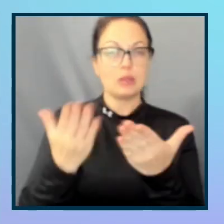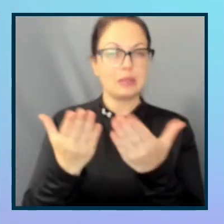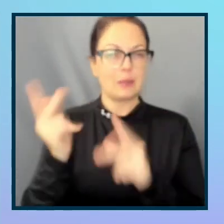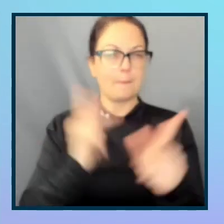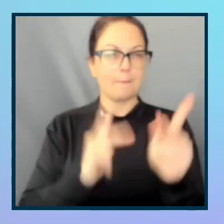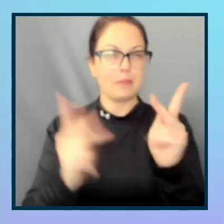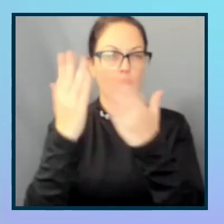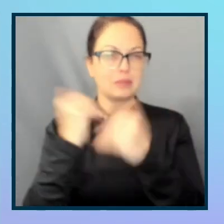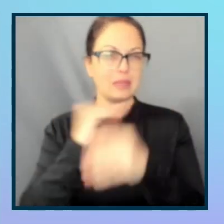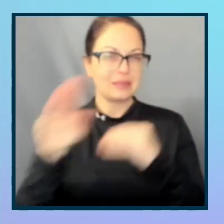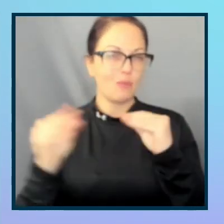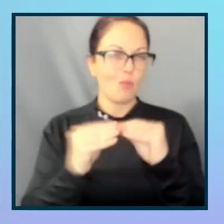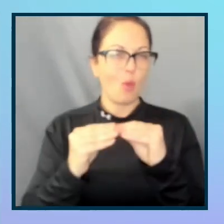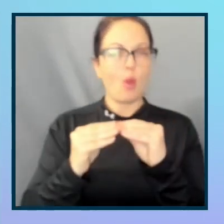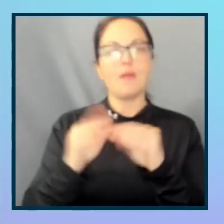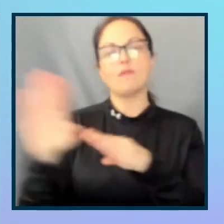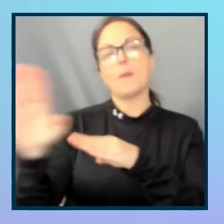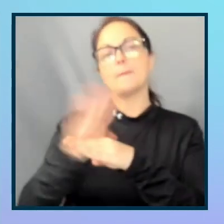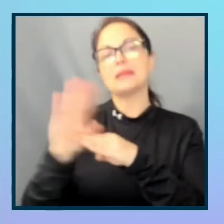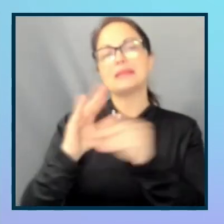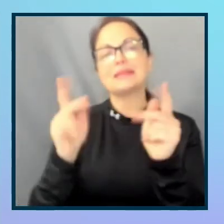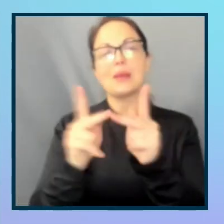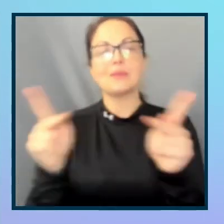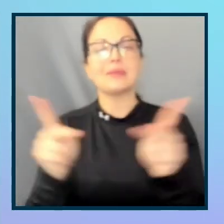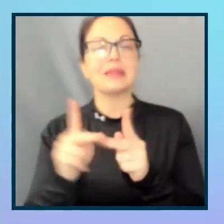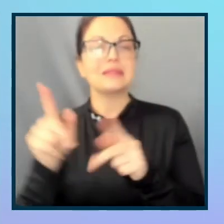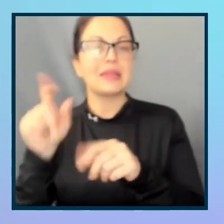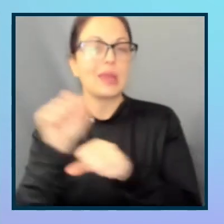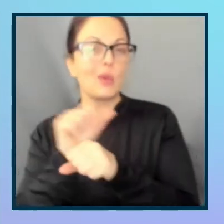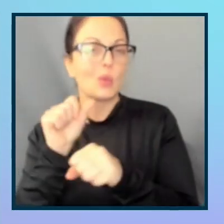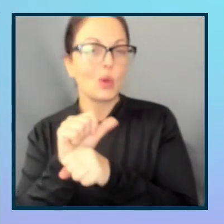from the places that they work, from corporations that they buy things from.